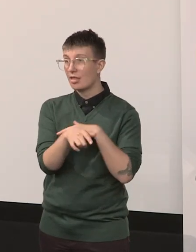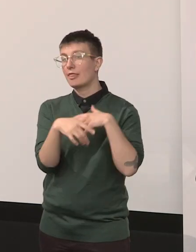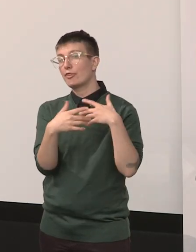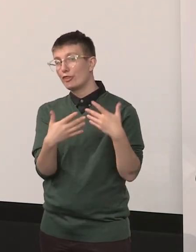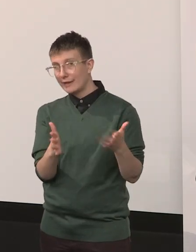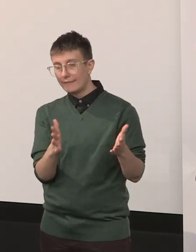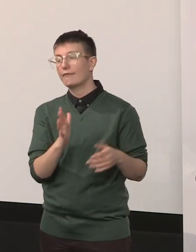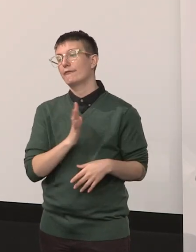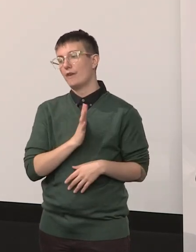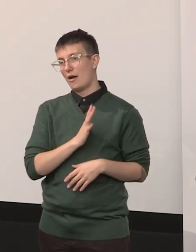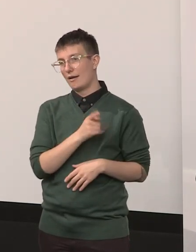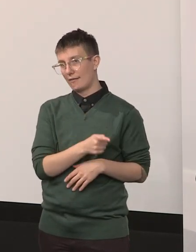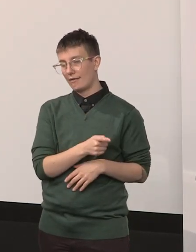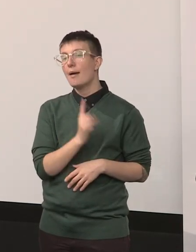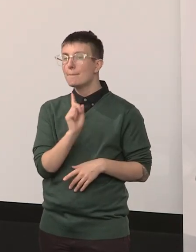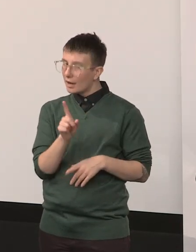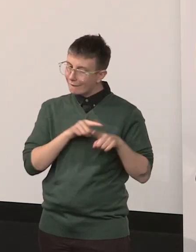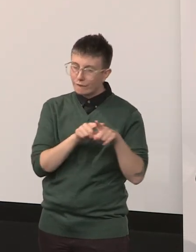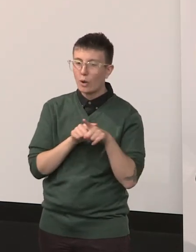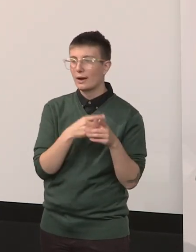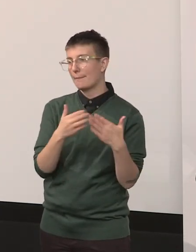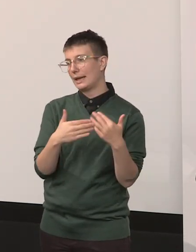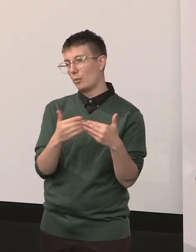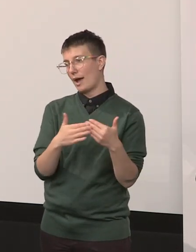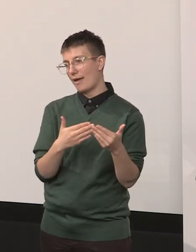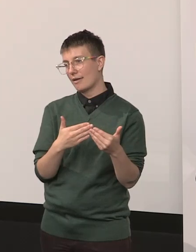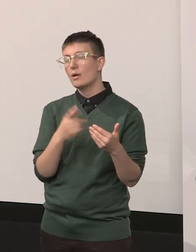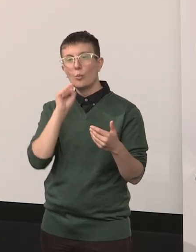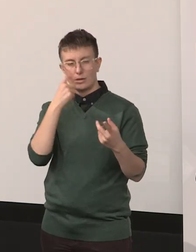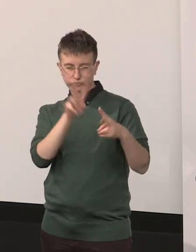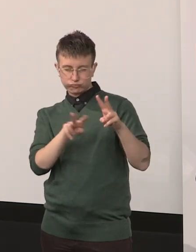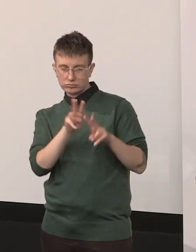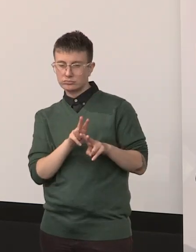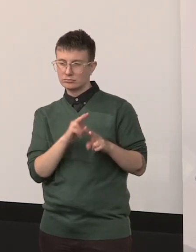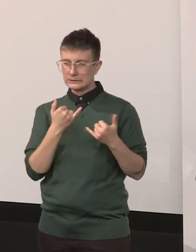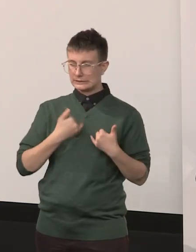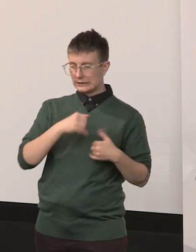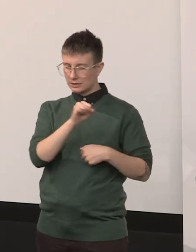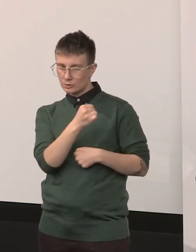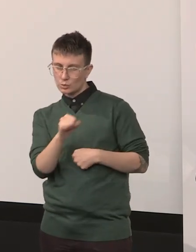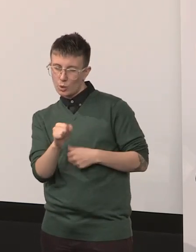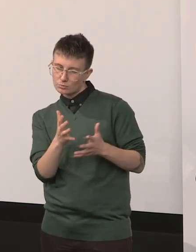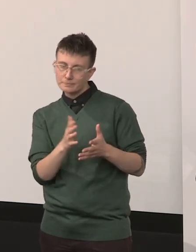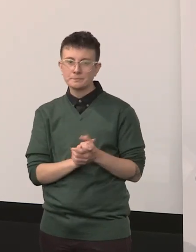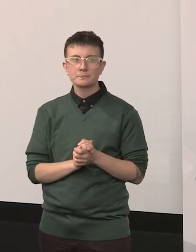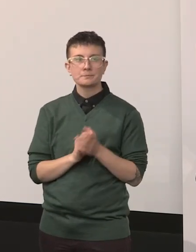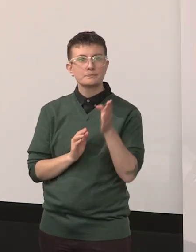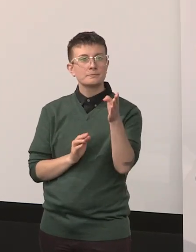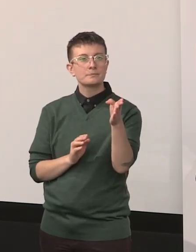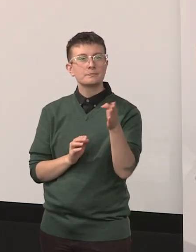had a test prior to leaving the facility, then that would be fine. So, we're following them all up. Each one will be